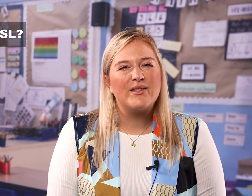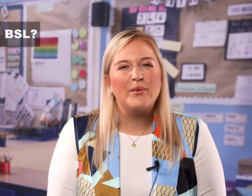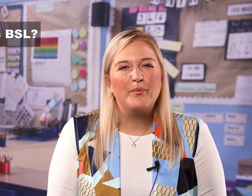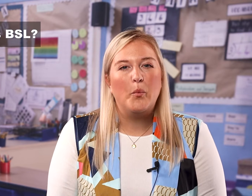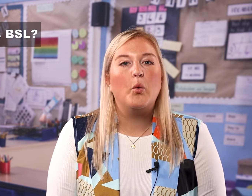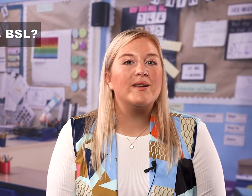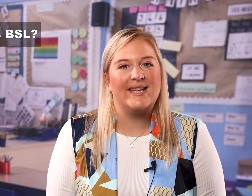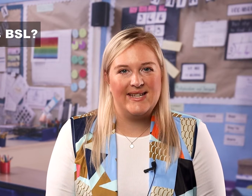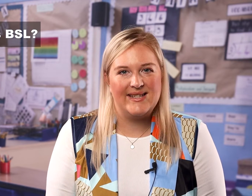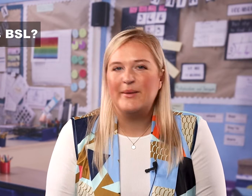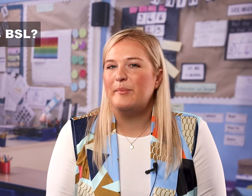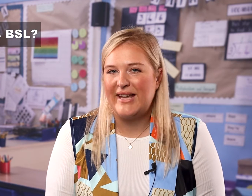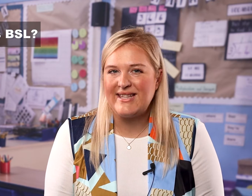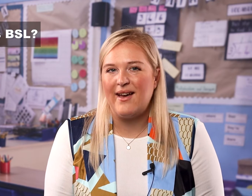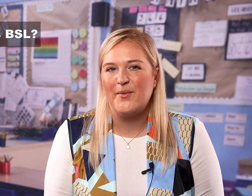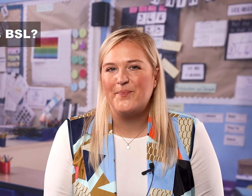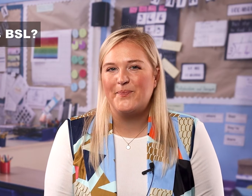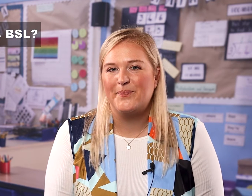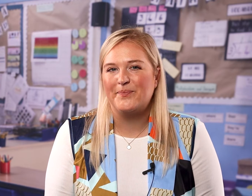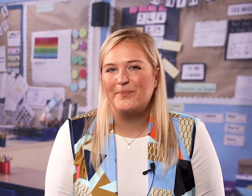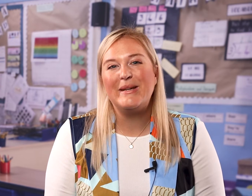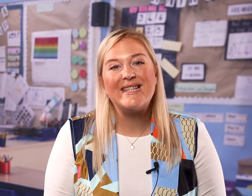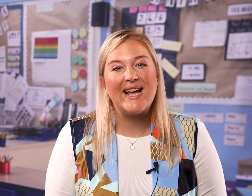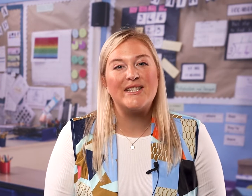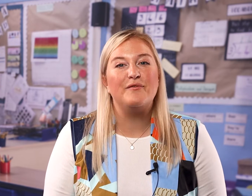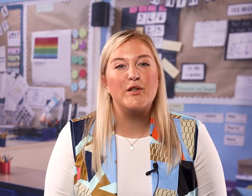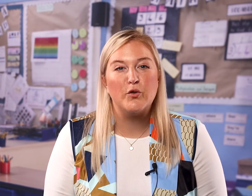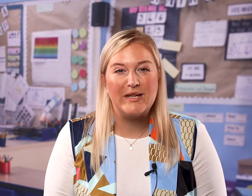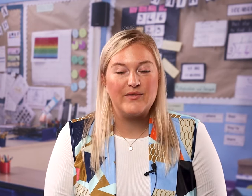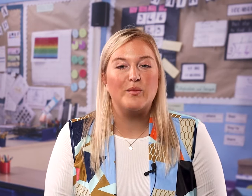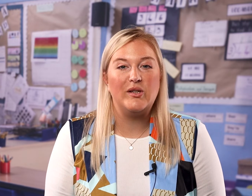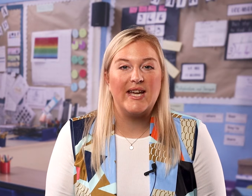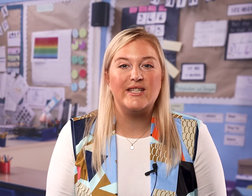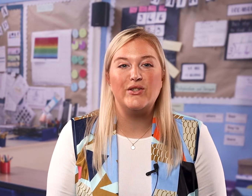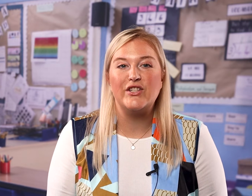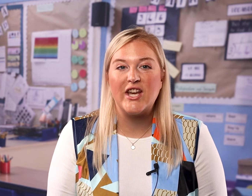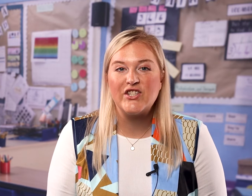So what is BSL? BSL is a visual means of communicating using